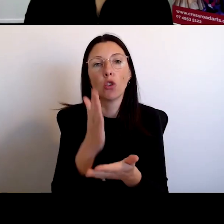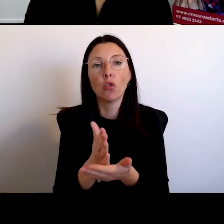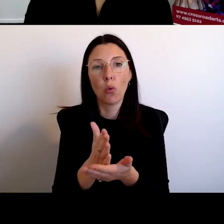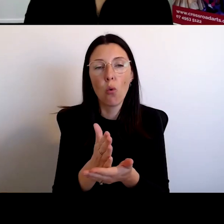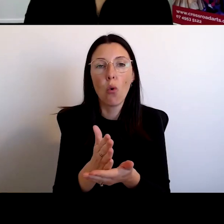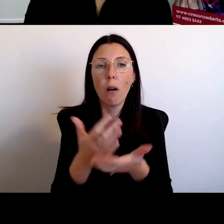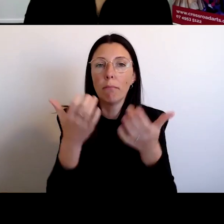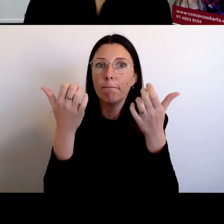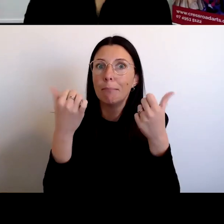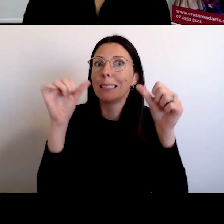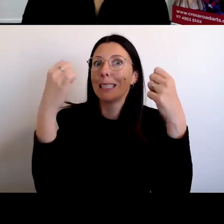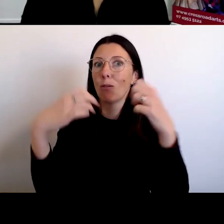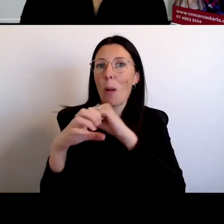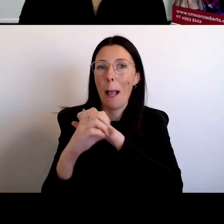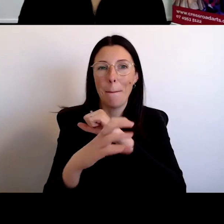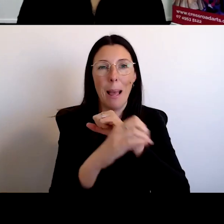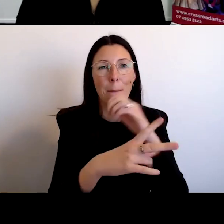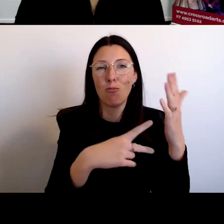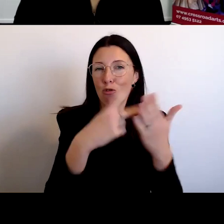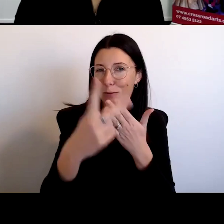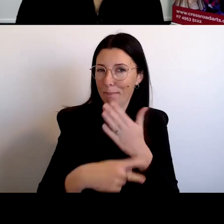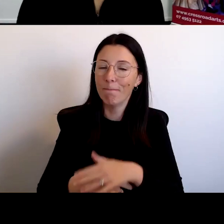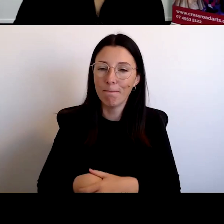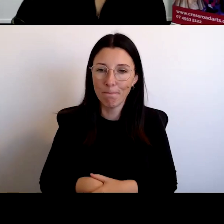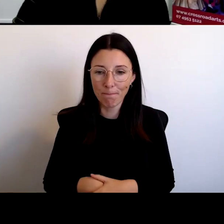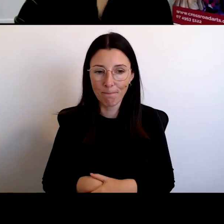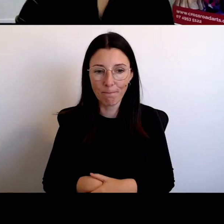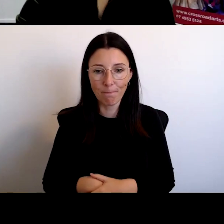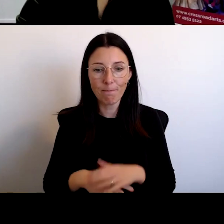campaign and program to be part of. >> Beautiful. Thank you, David. It sounds